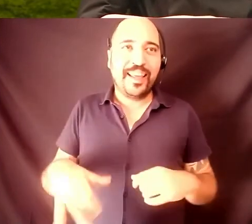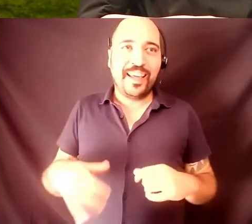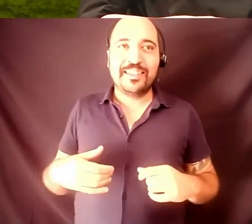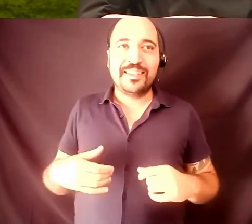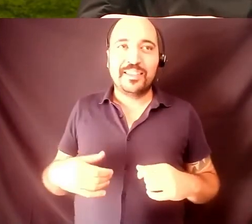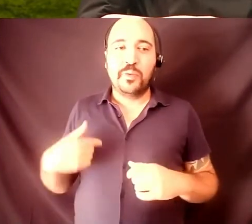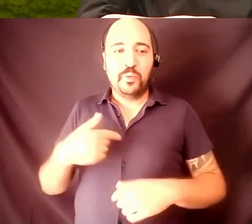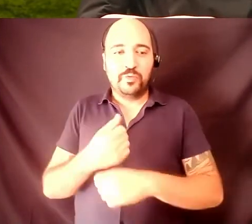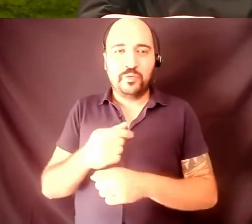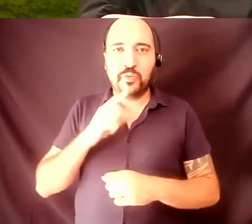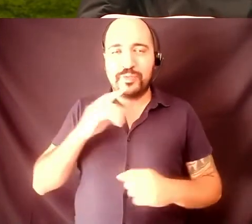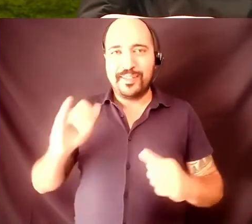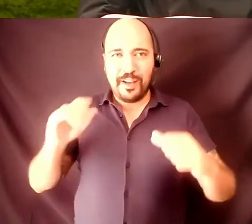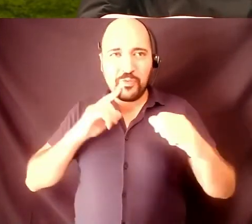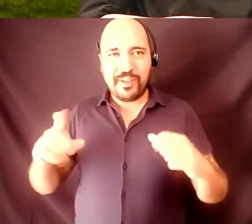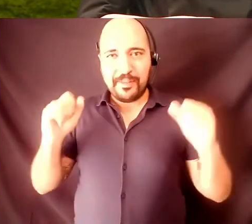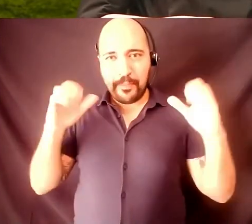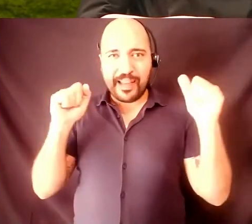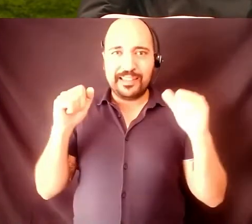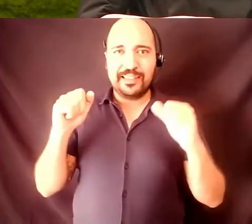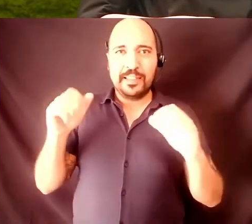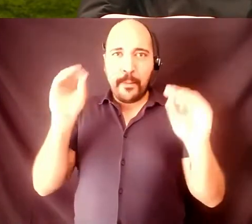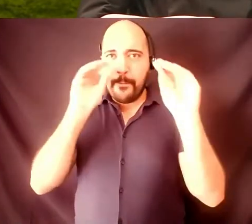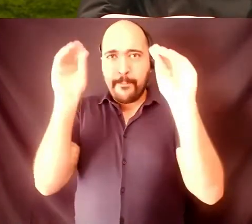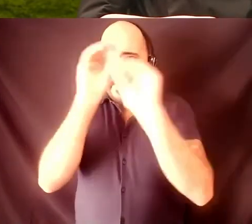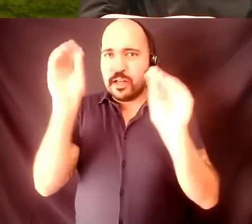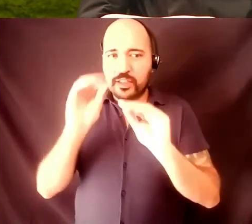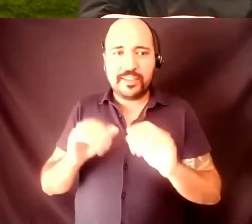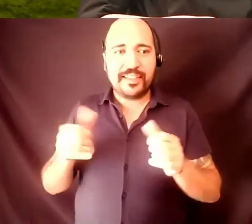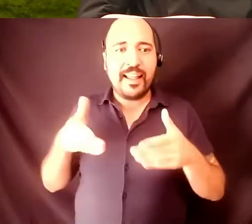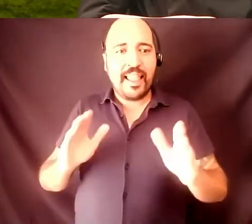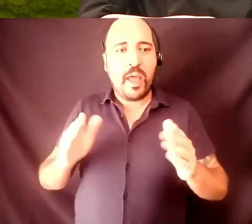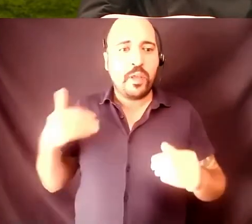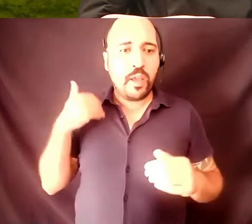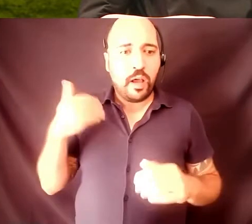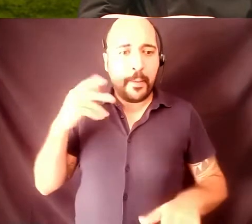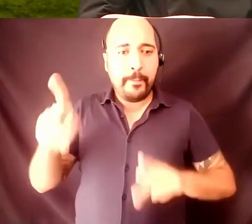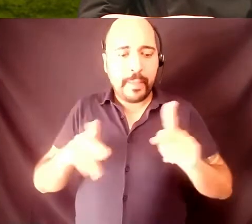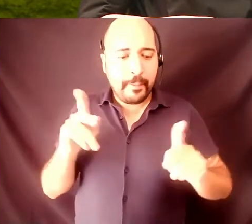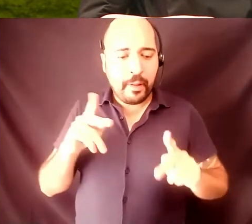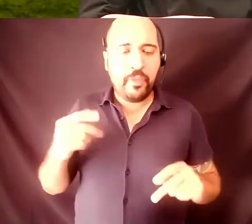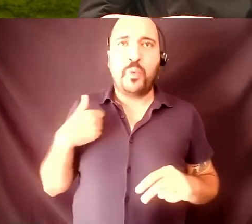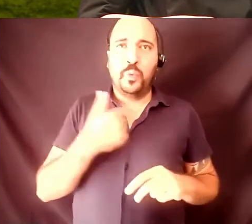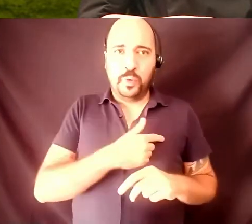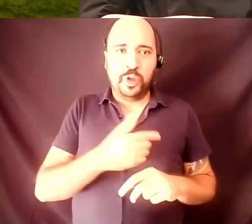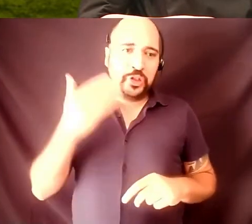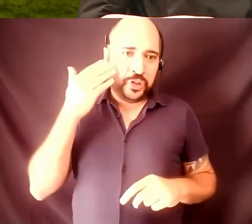young people to. When we know that. Okay. They're coming in with this self-doubt today. We can plug this up.